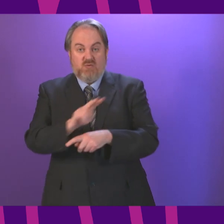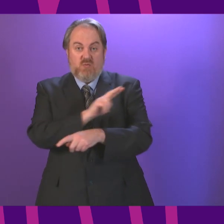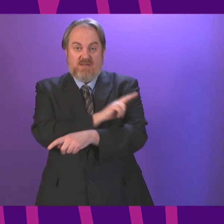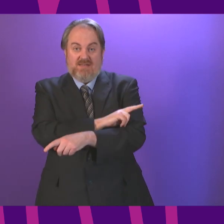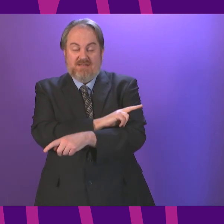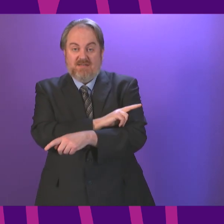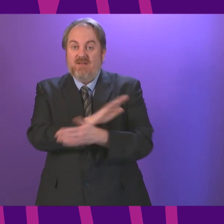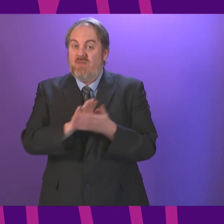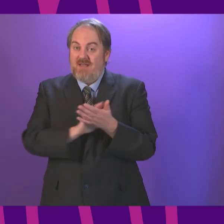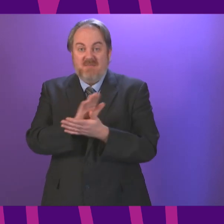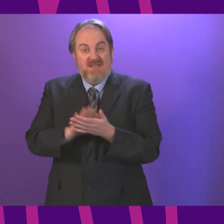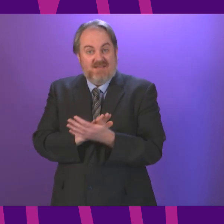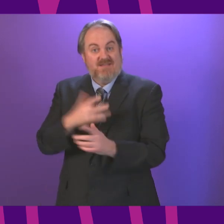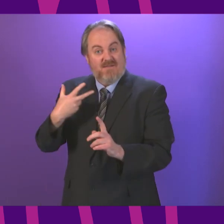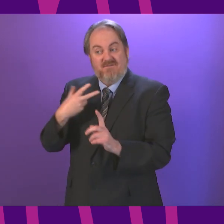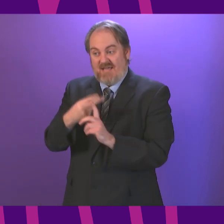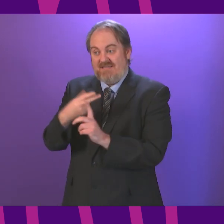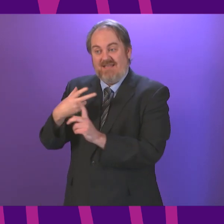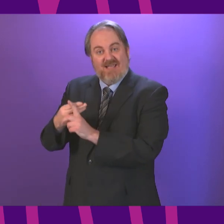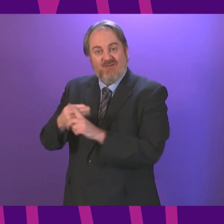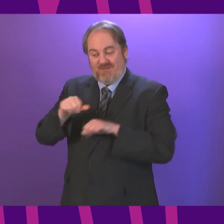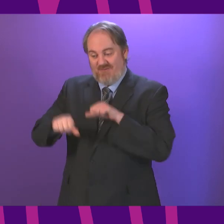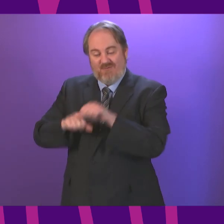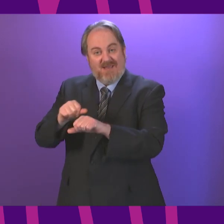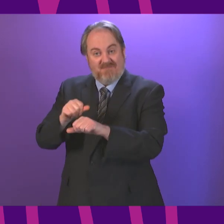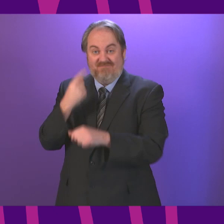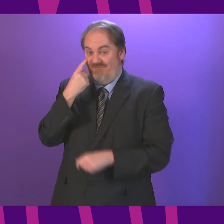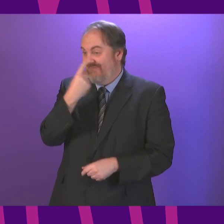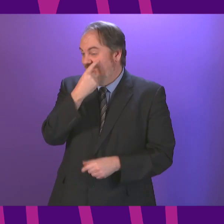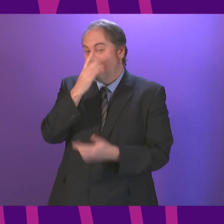vaccination programme is now reducing deaths in the community as well as in care homes.